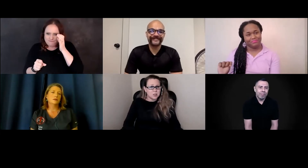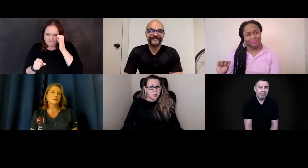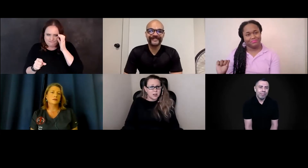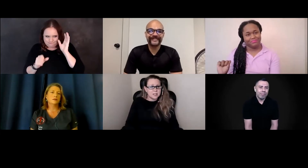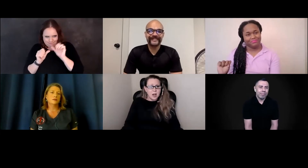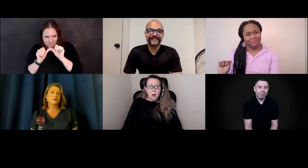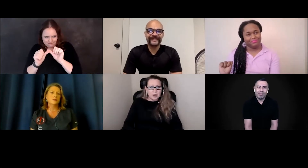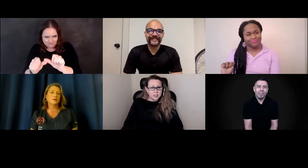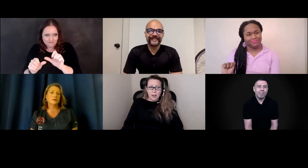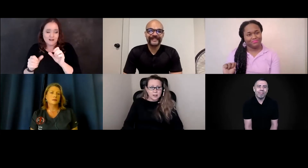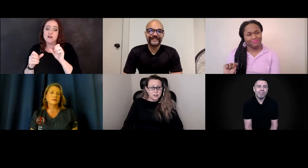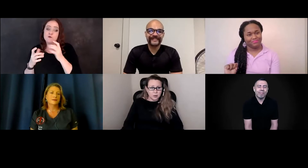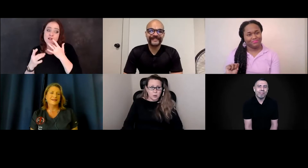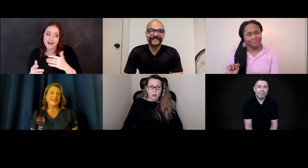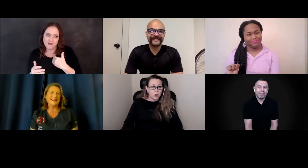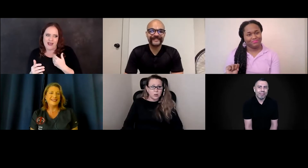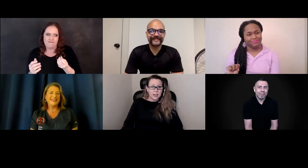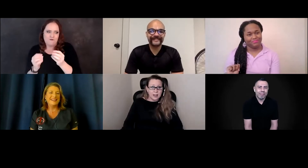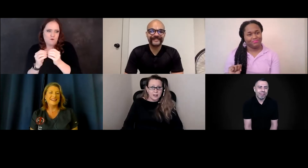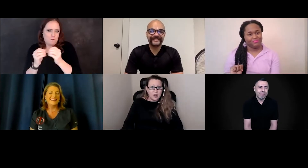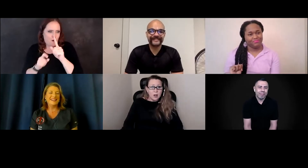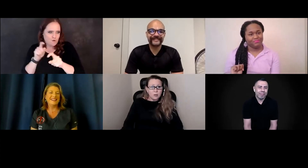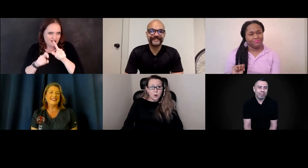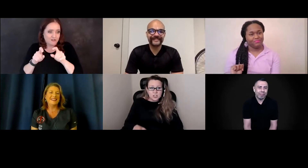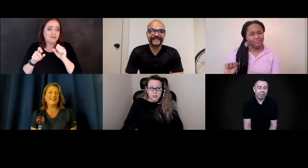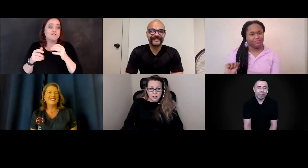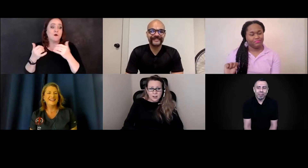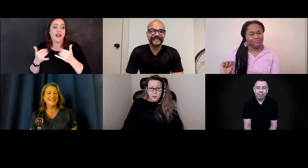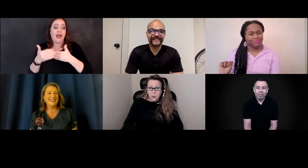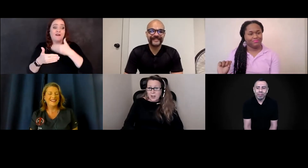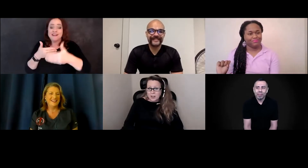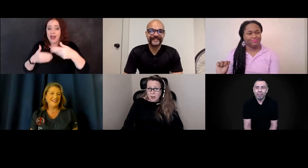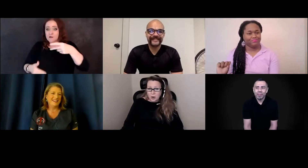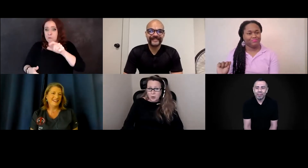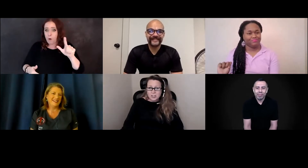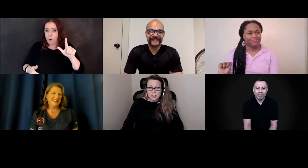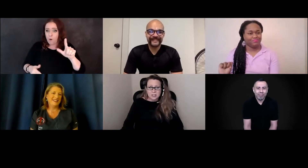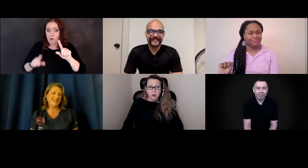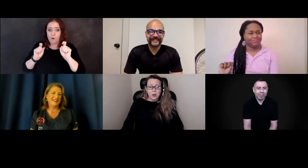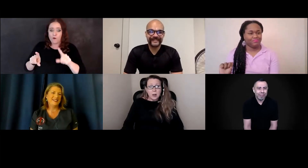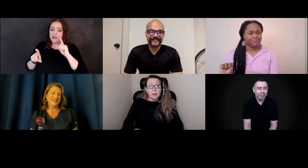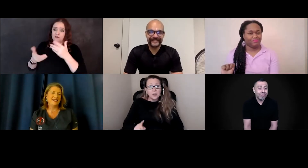Oh, my gosh, I could literally watch all day. Fortunately, we have a couple more questions, though.